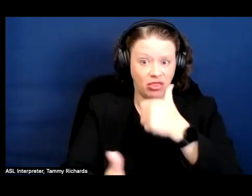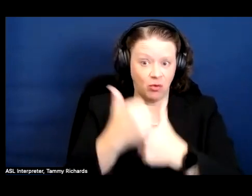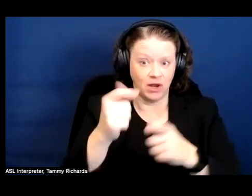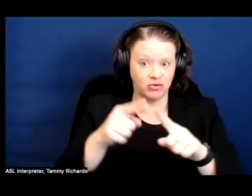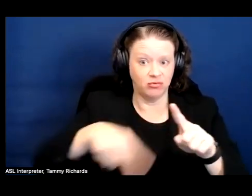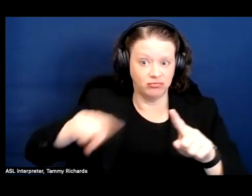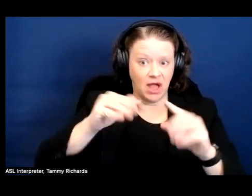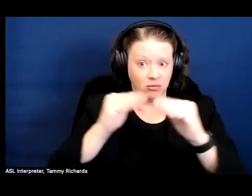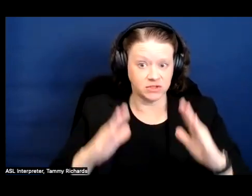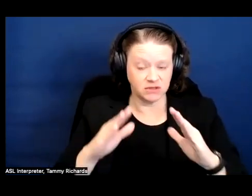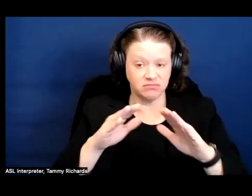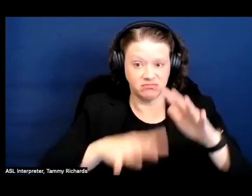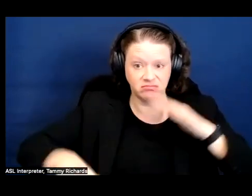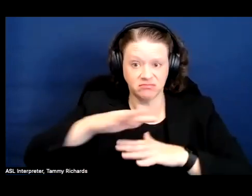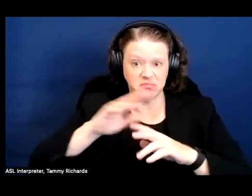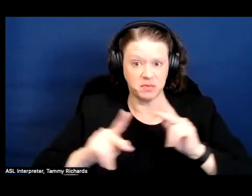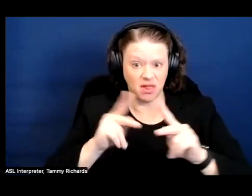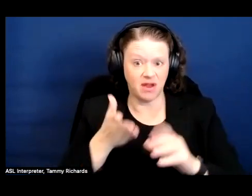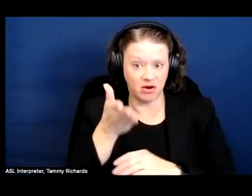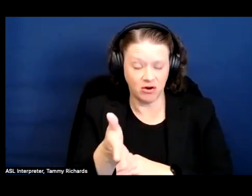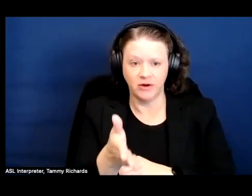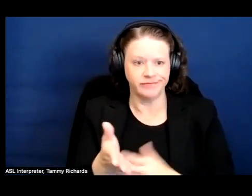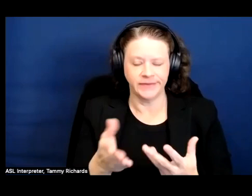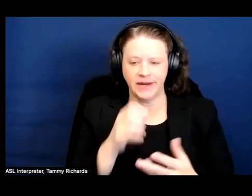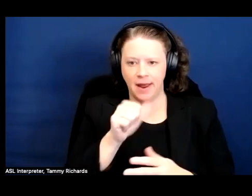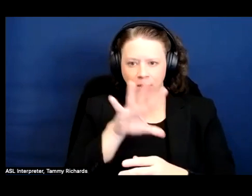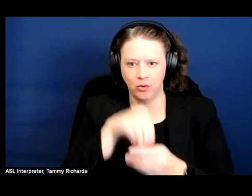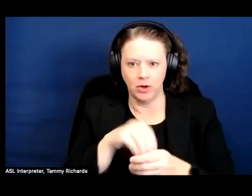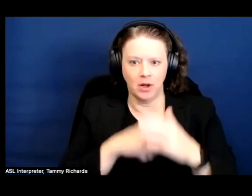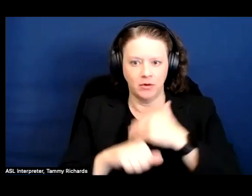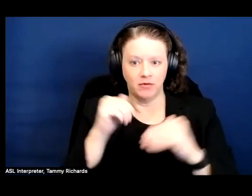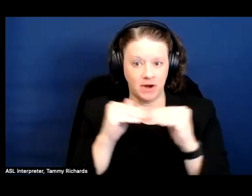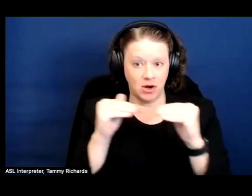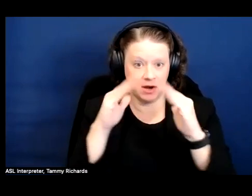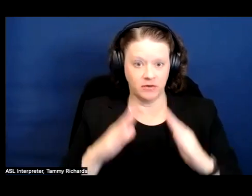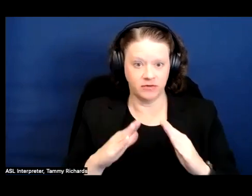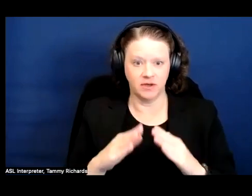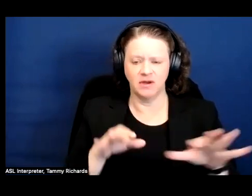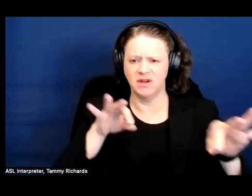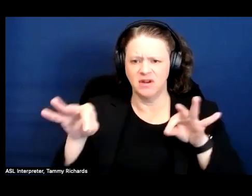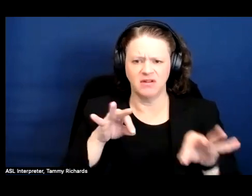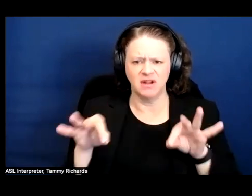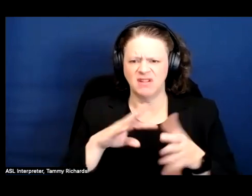and things like that that are not required. Service animals and are able to be self-trained,